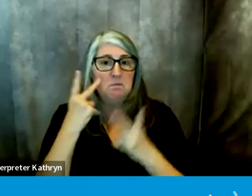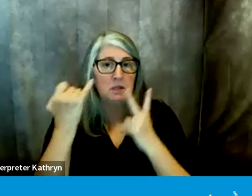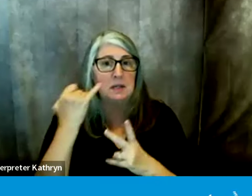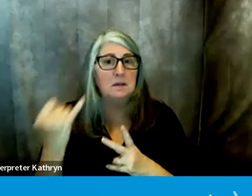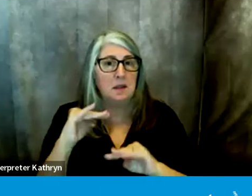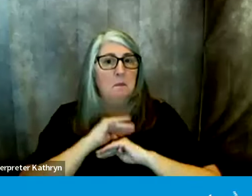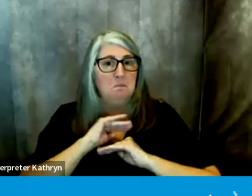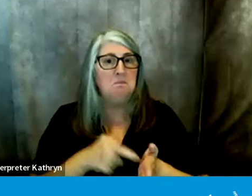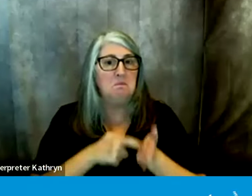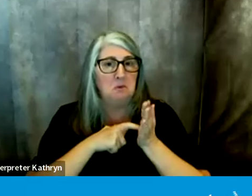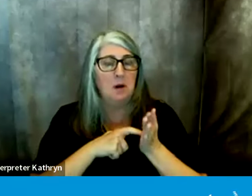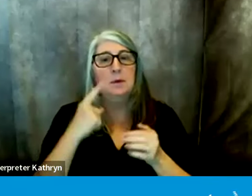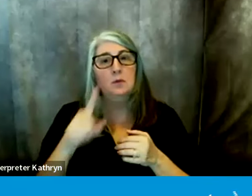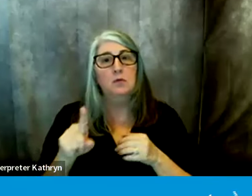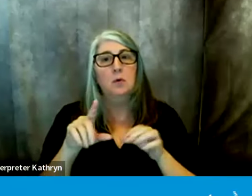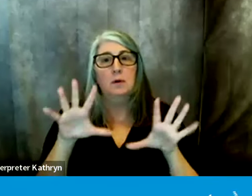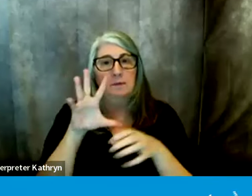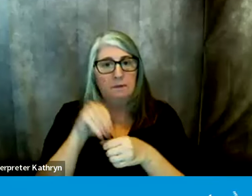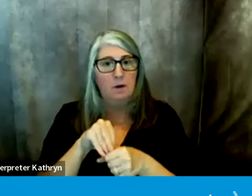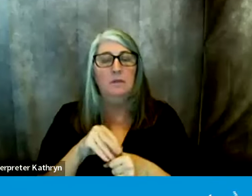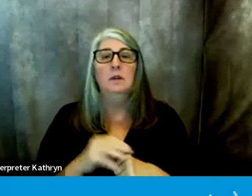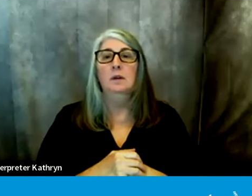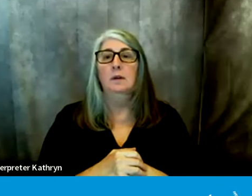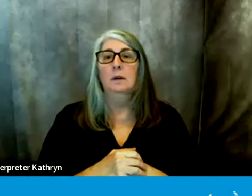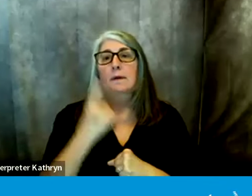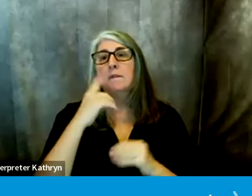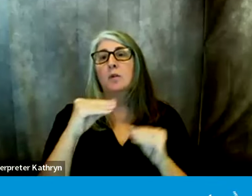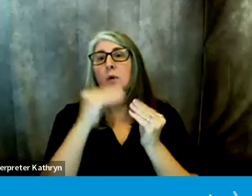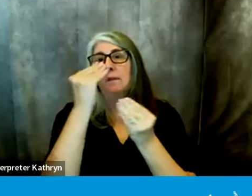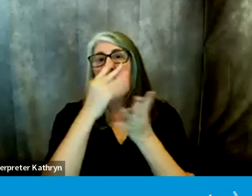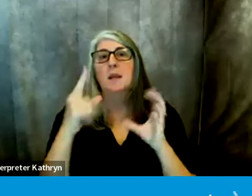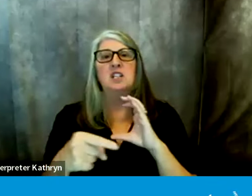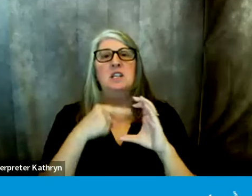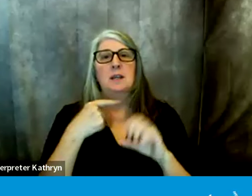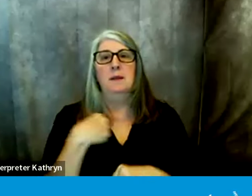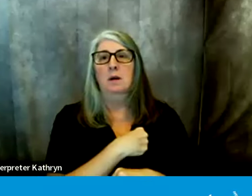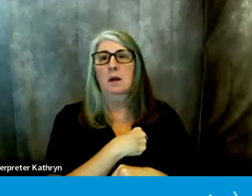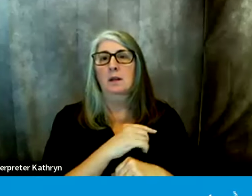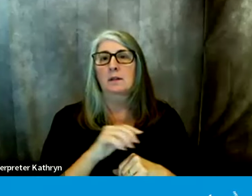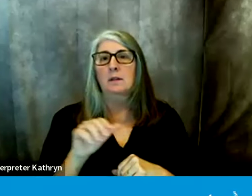or not. If they require more information, they can send us an email at info@spinex.co,